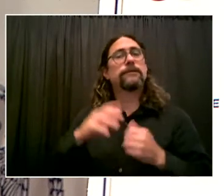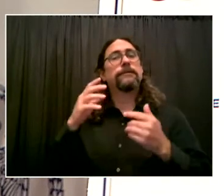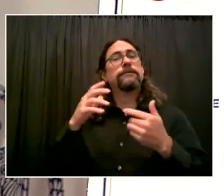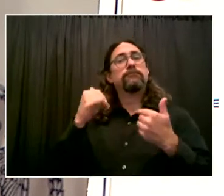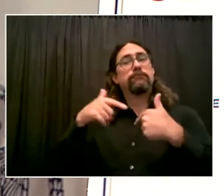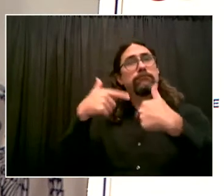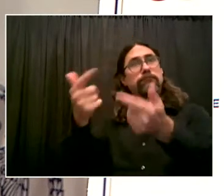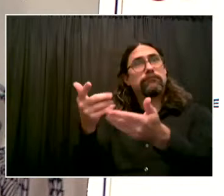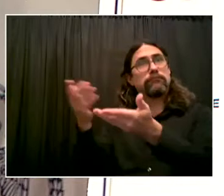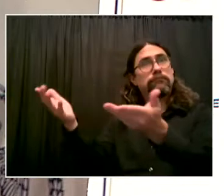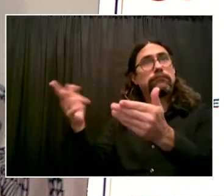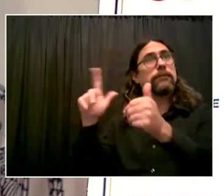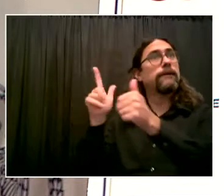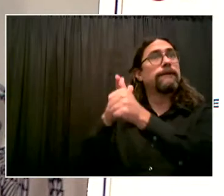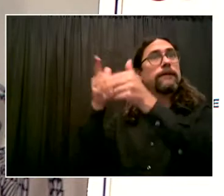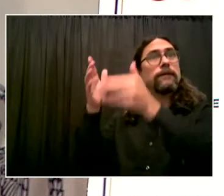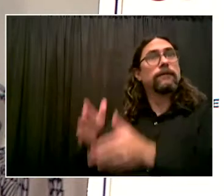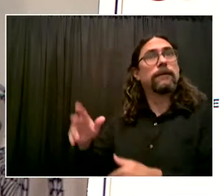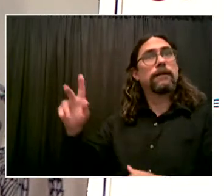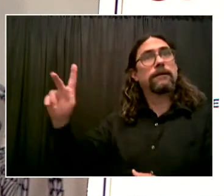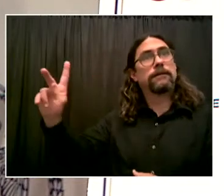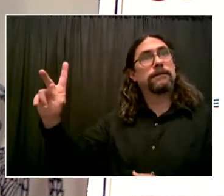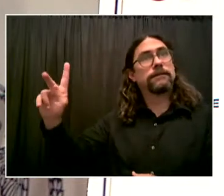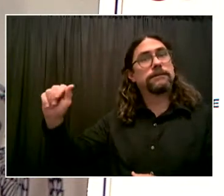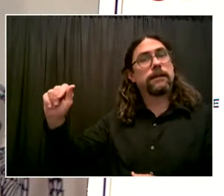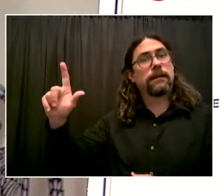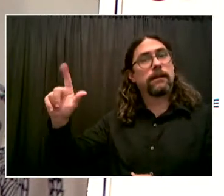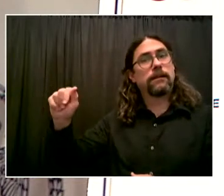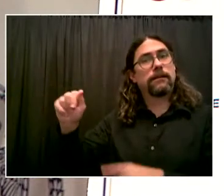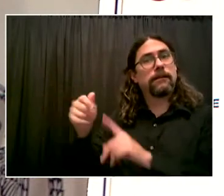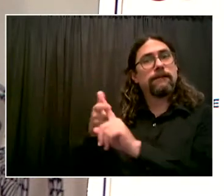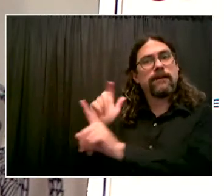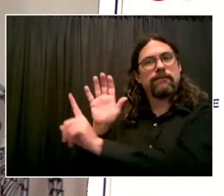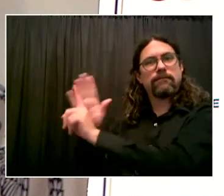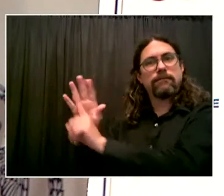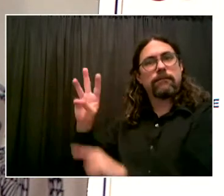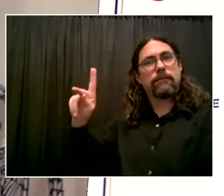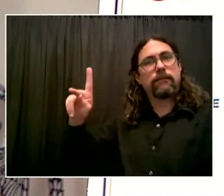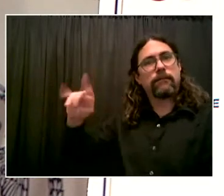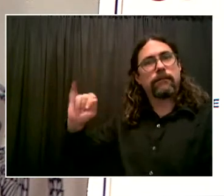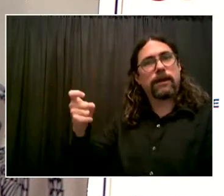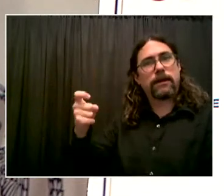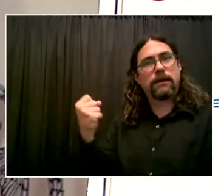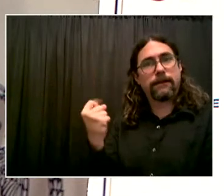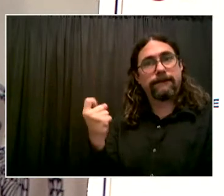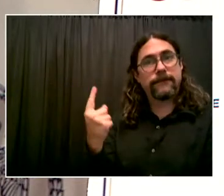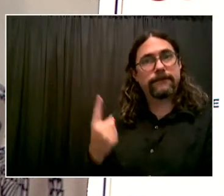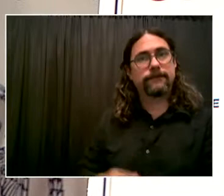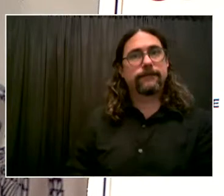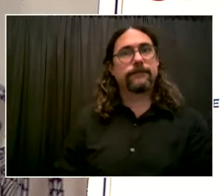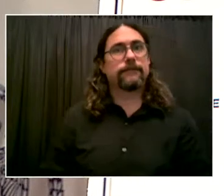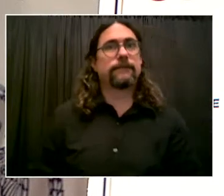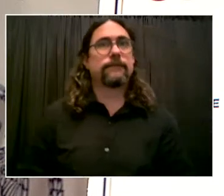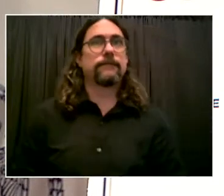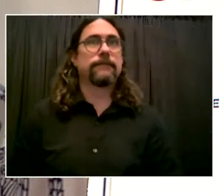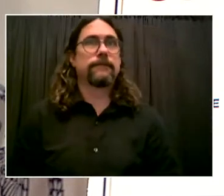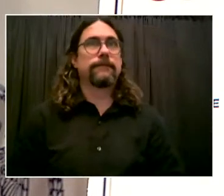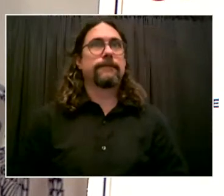FROM PICS 11.